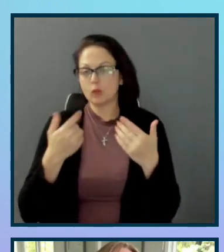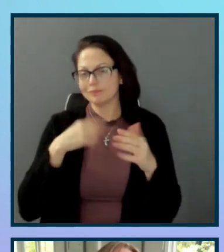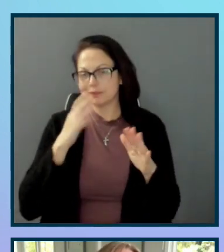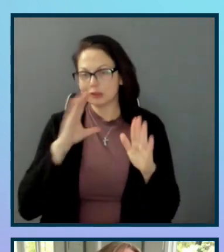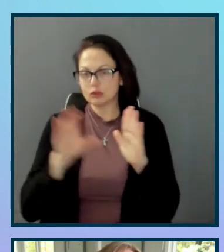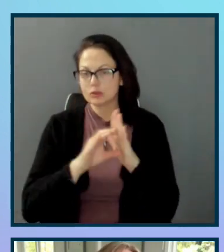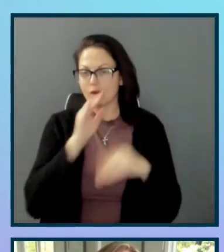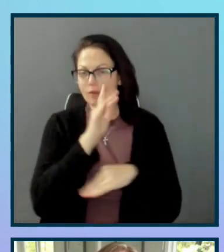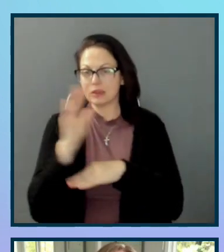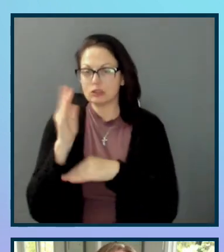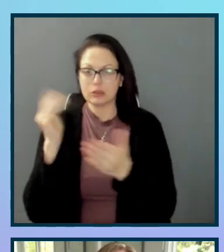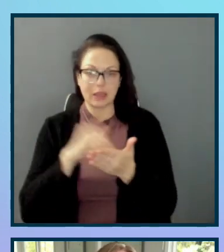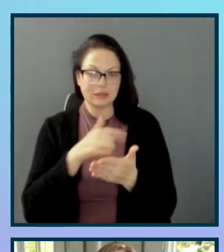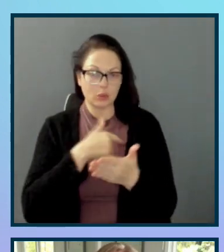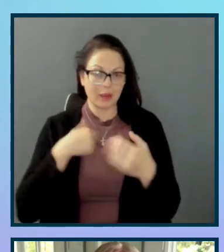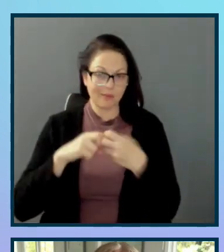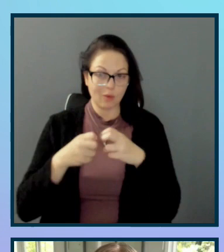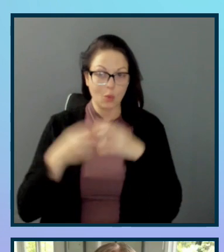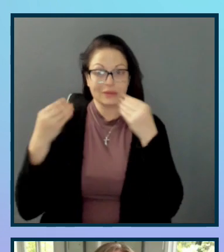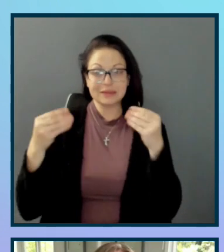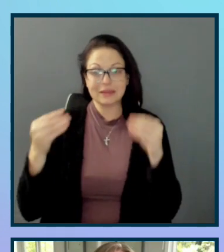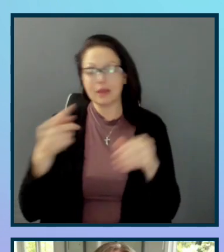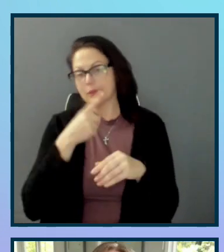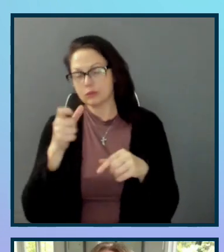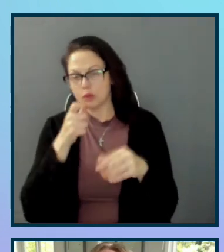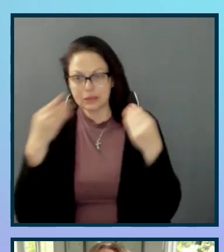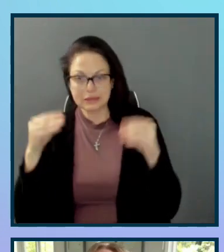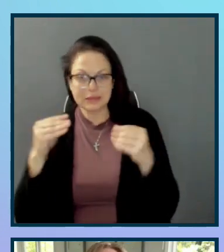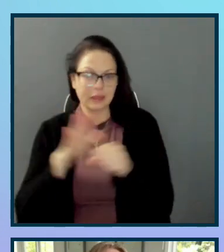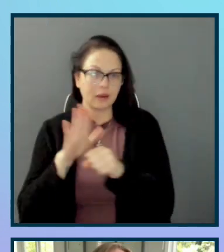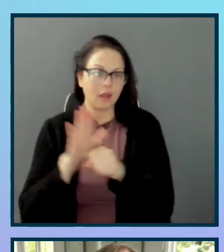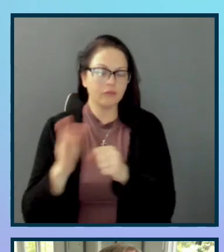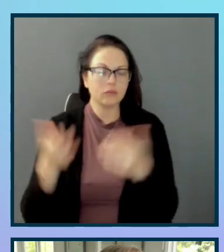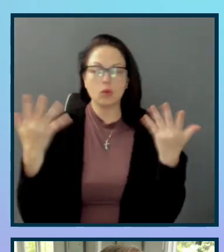and we have a problem with sales because sales are soft. So like, what is happening? What is happening on the site?